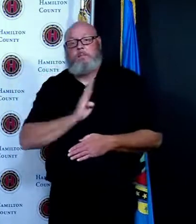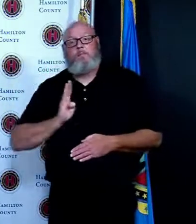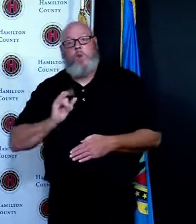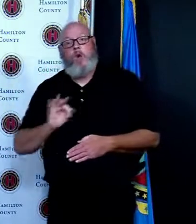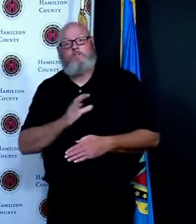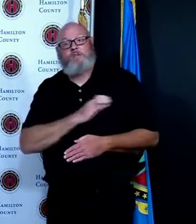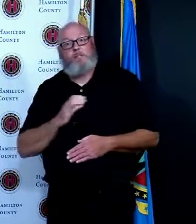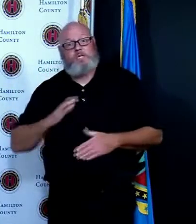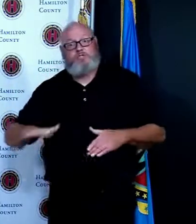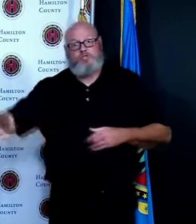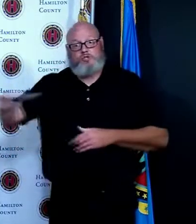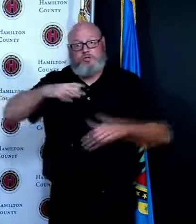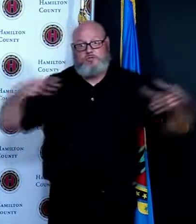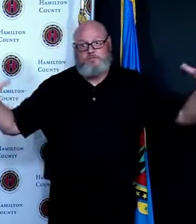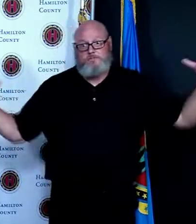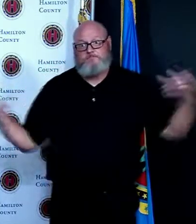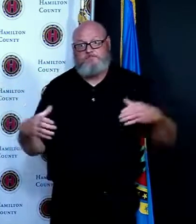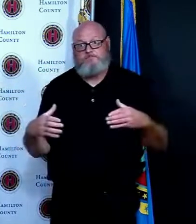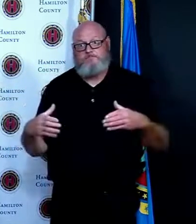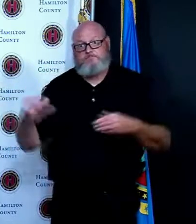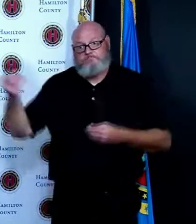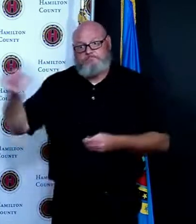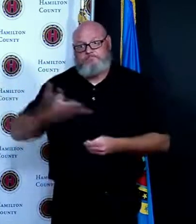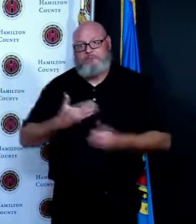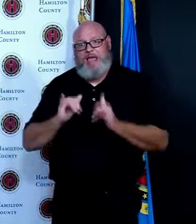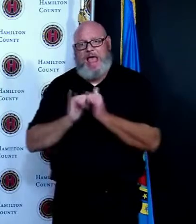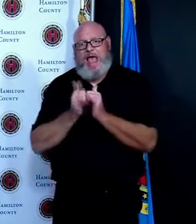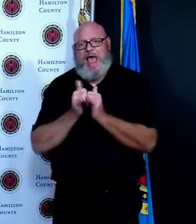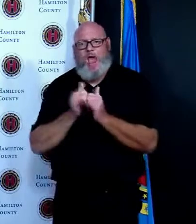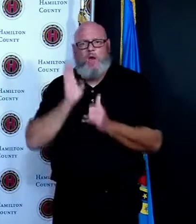provide they provide us guidance on how they would like these dollars to be used